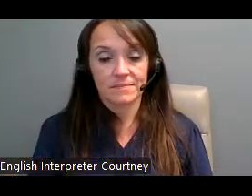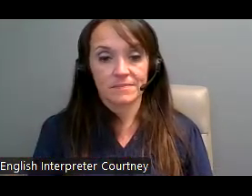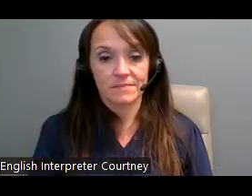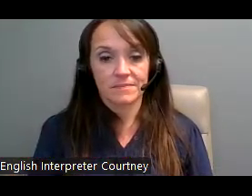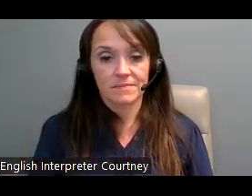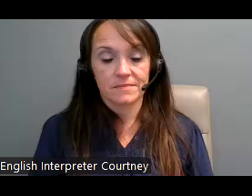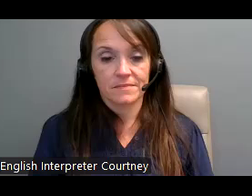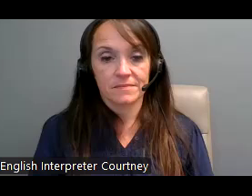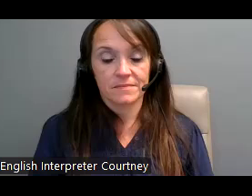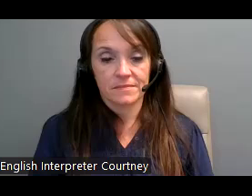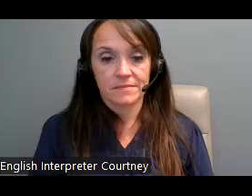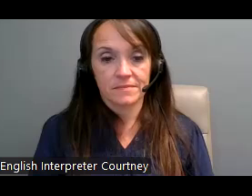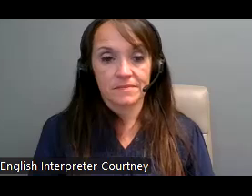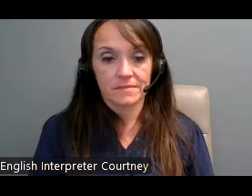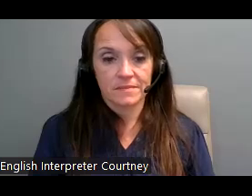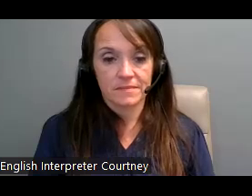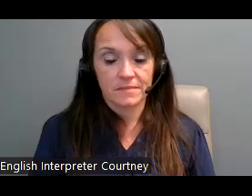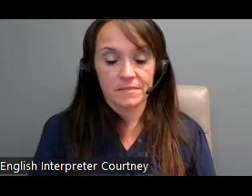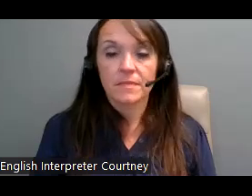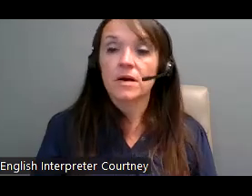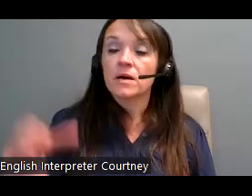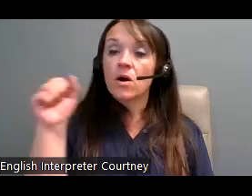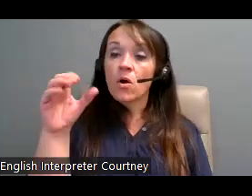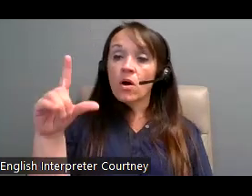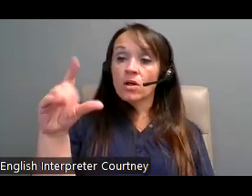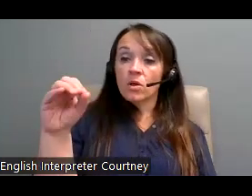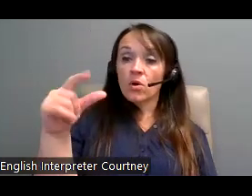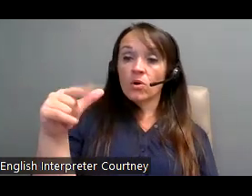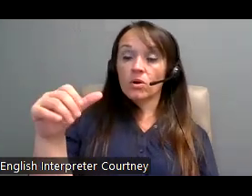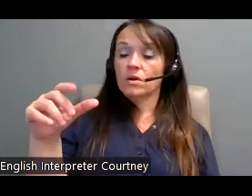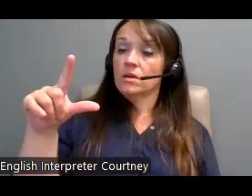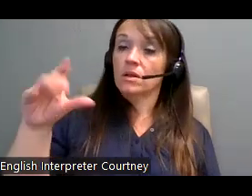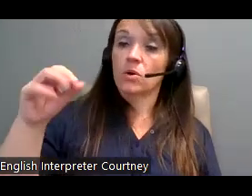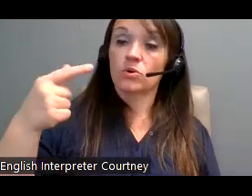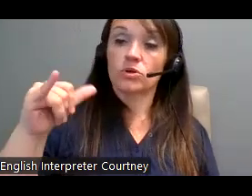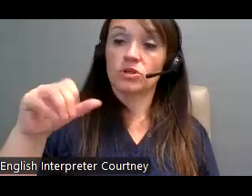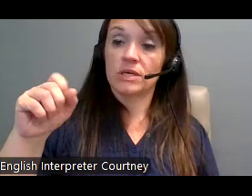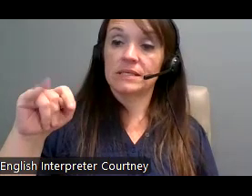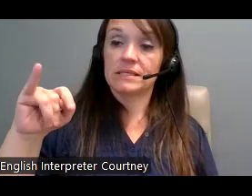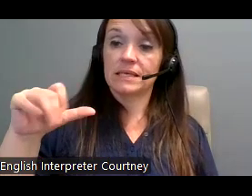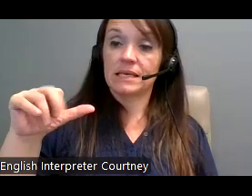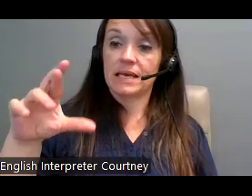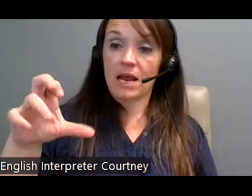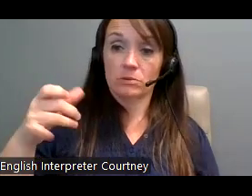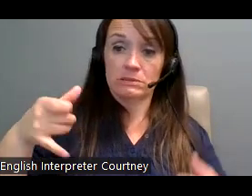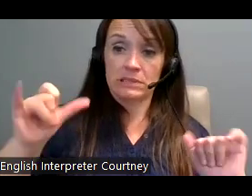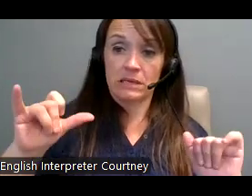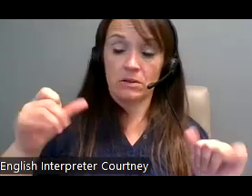covered travel reimbursement to appointments and pharmacies, if so, what is the process like?